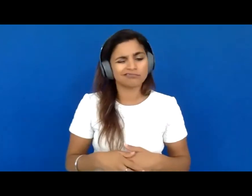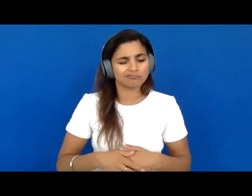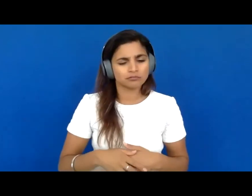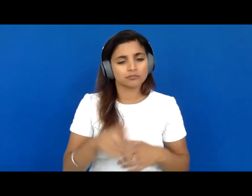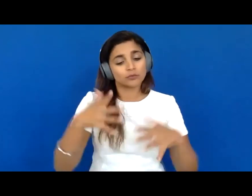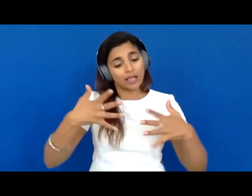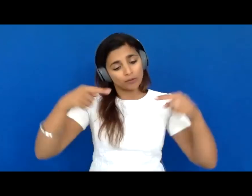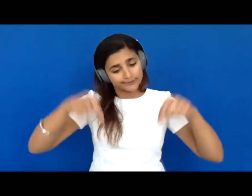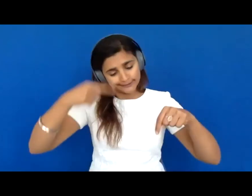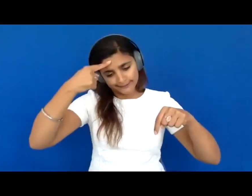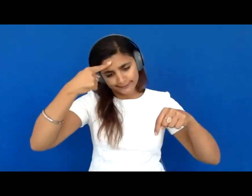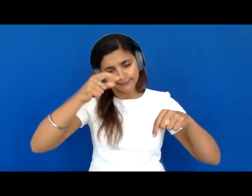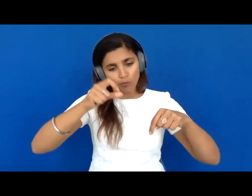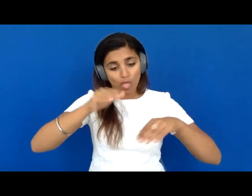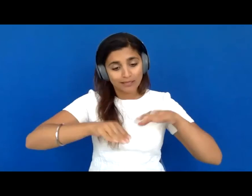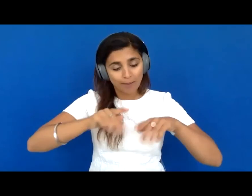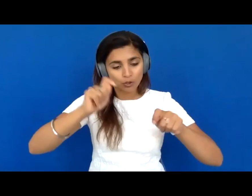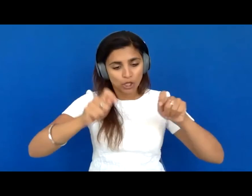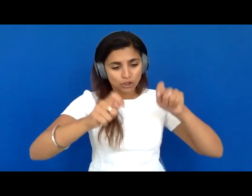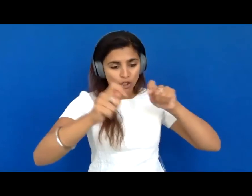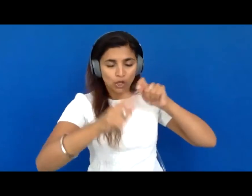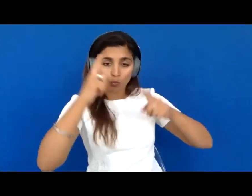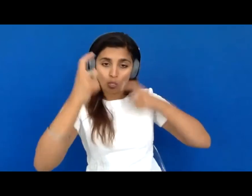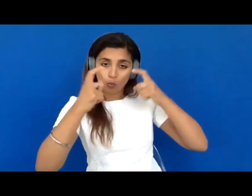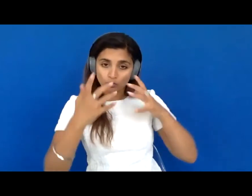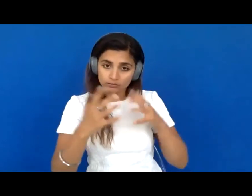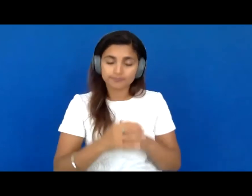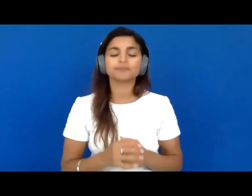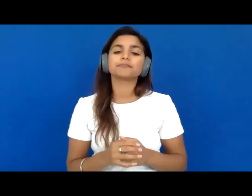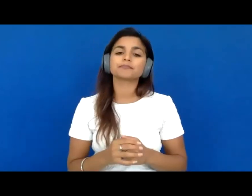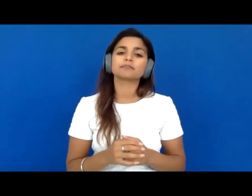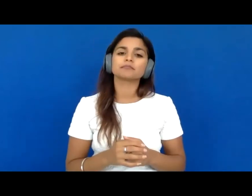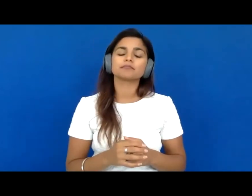thoughts changes one by one I am unable to recommend any treatment and